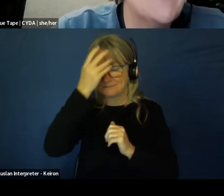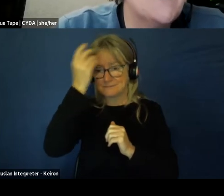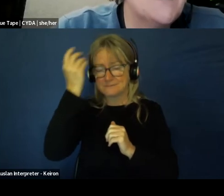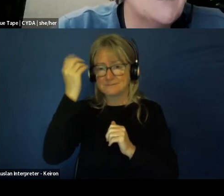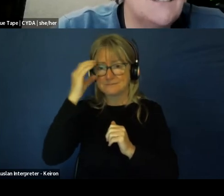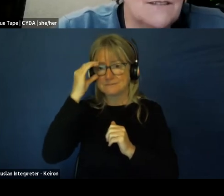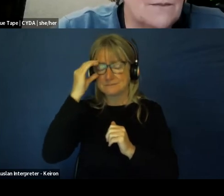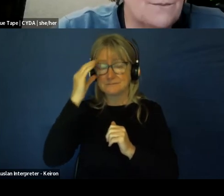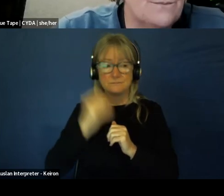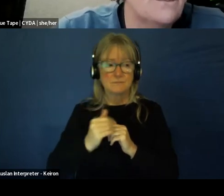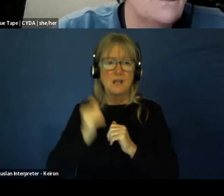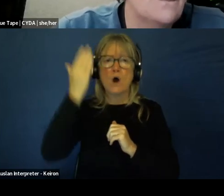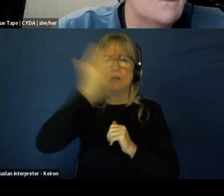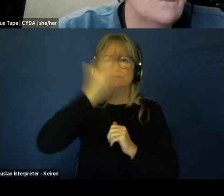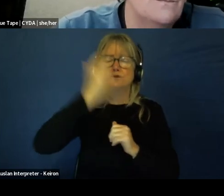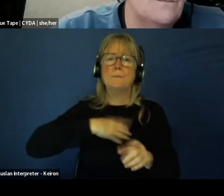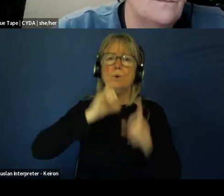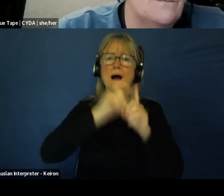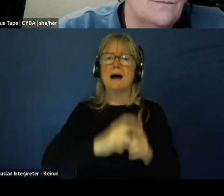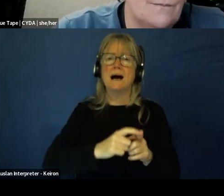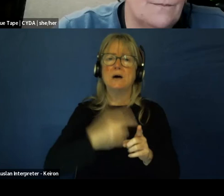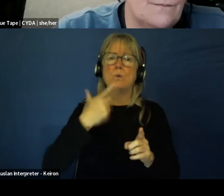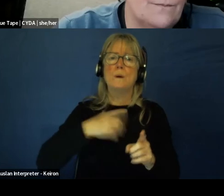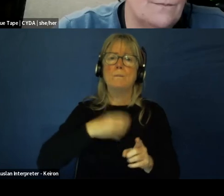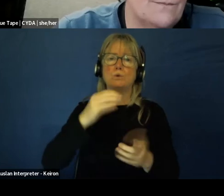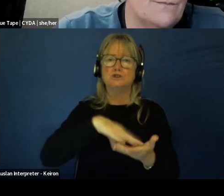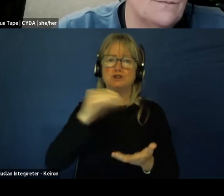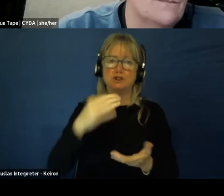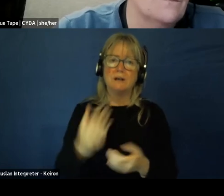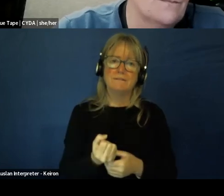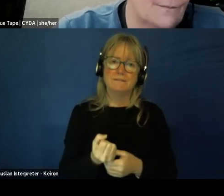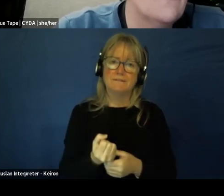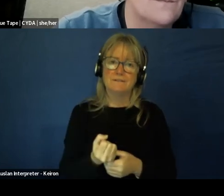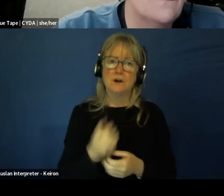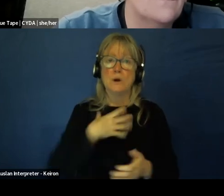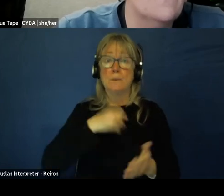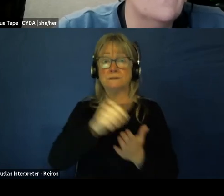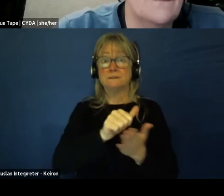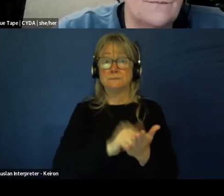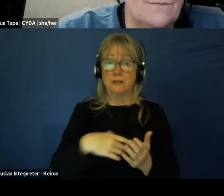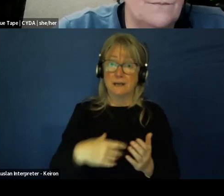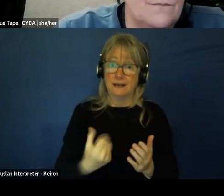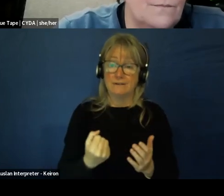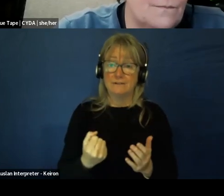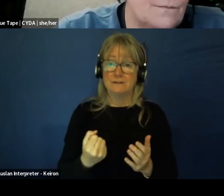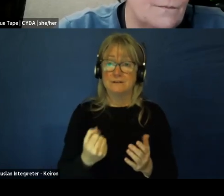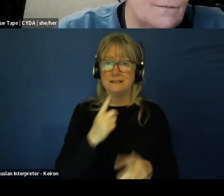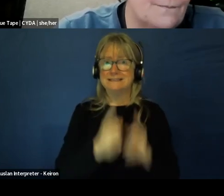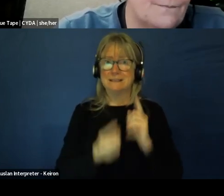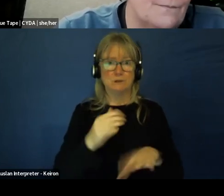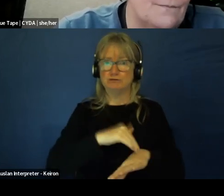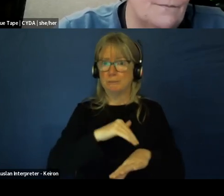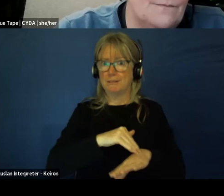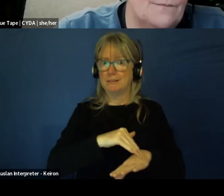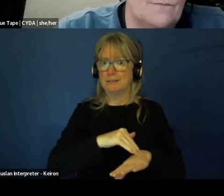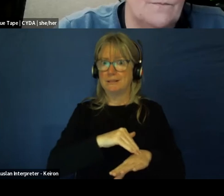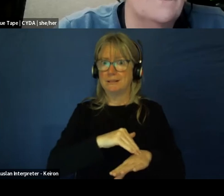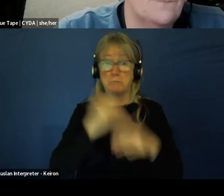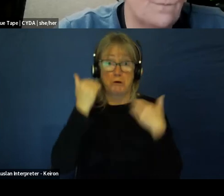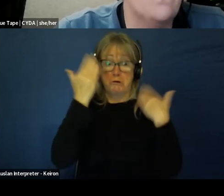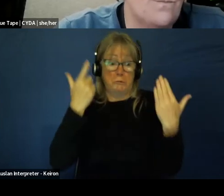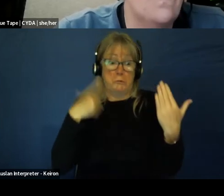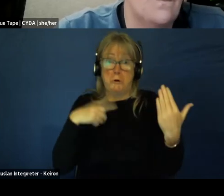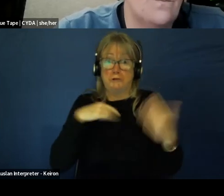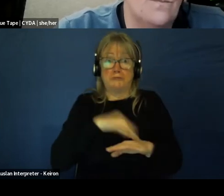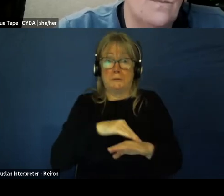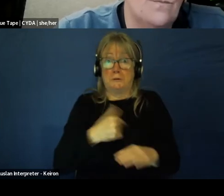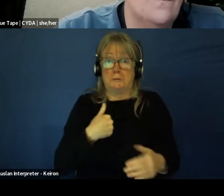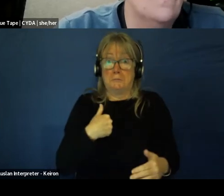Yeah, high school was hard because there were more students, and subjects. I sometimes getting into trouble. and I don't know why.